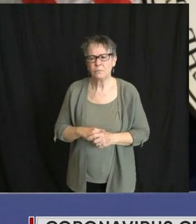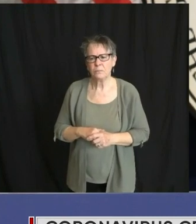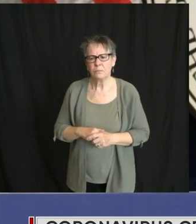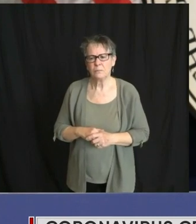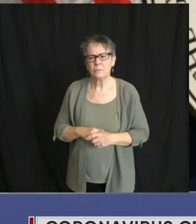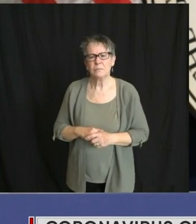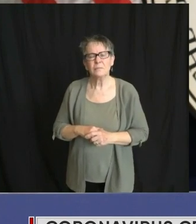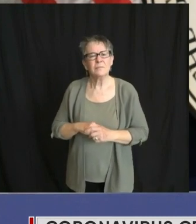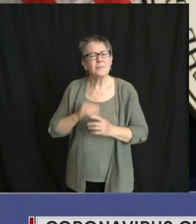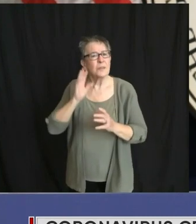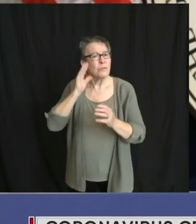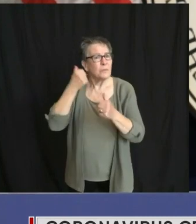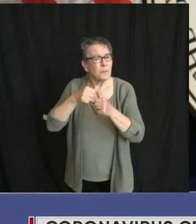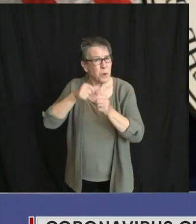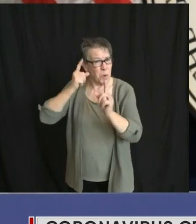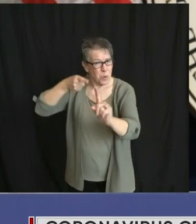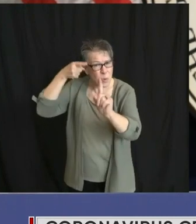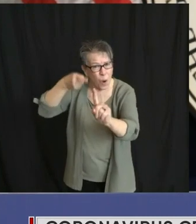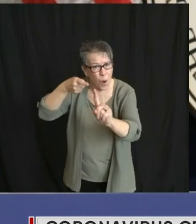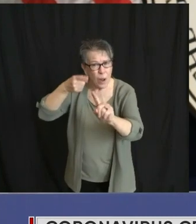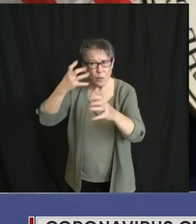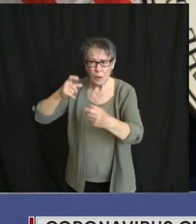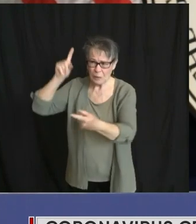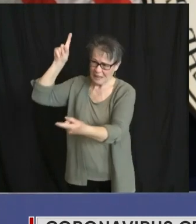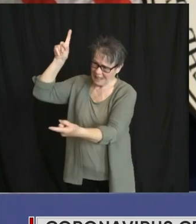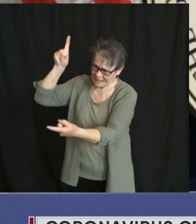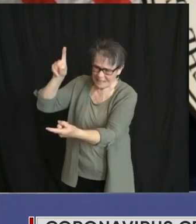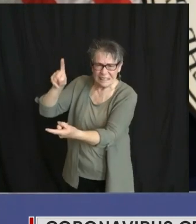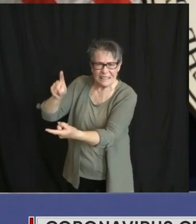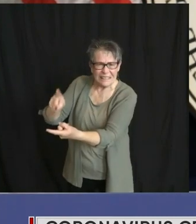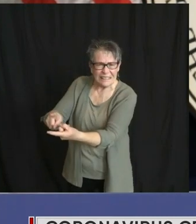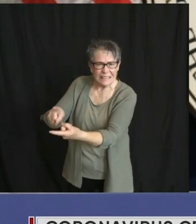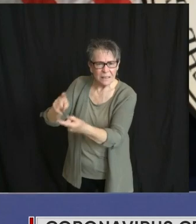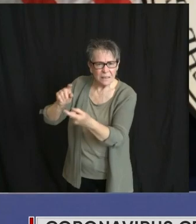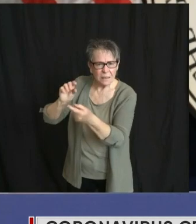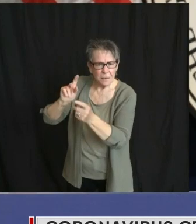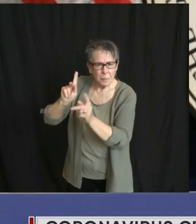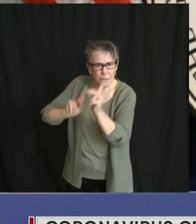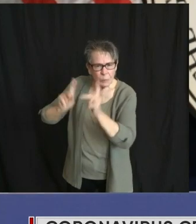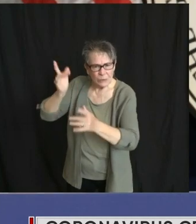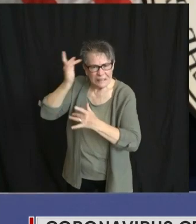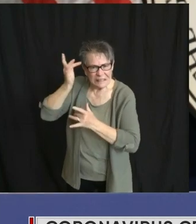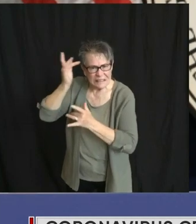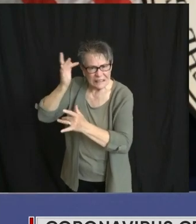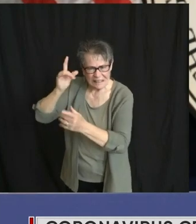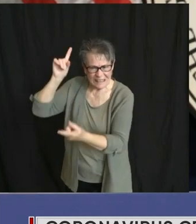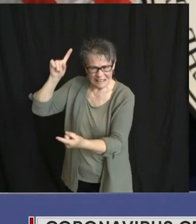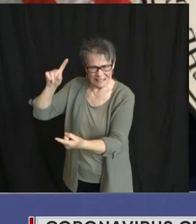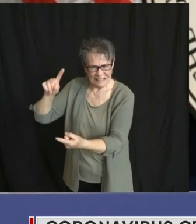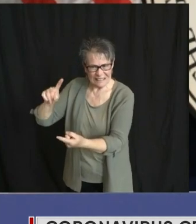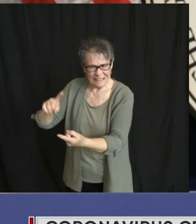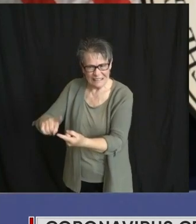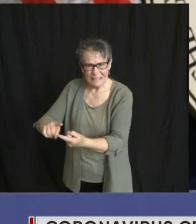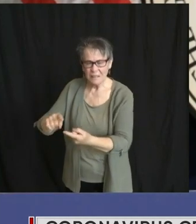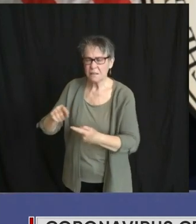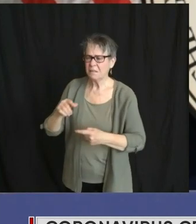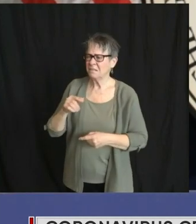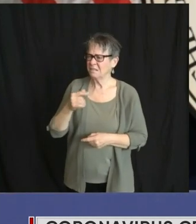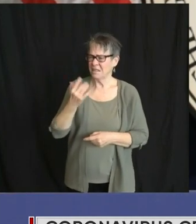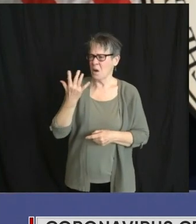WE MENTIONED RESILIENCY.